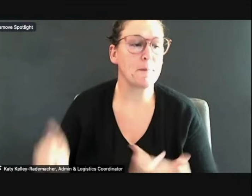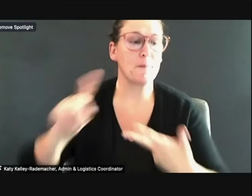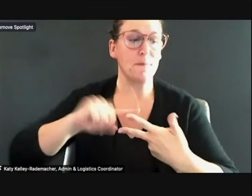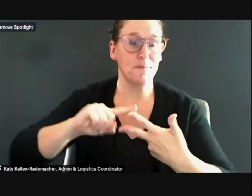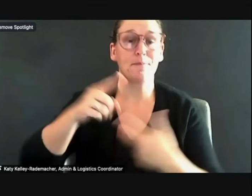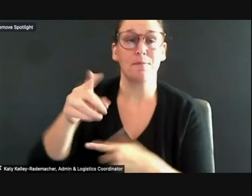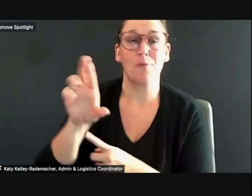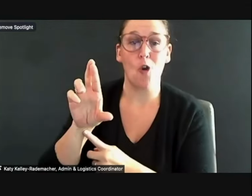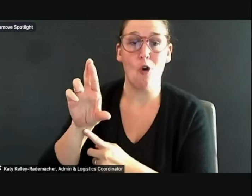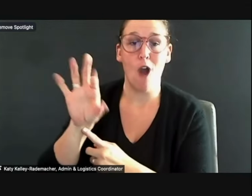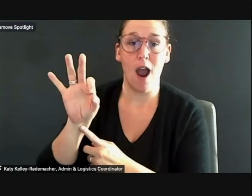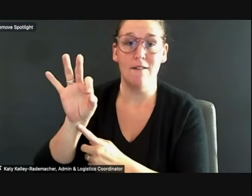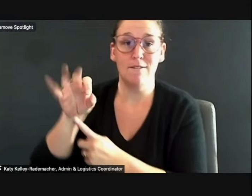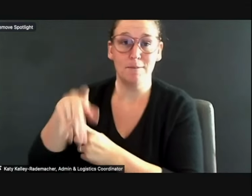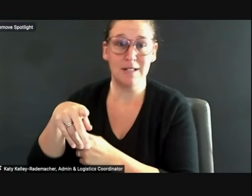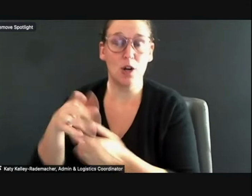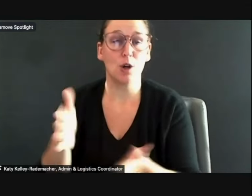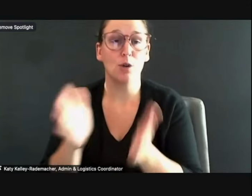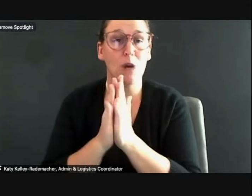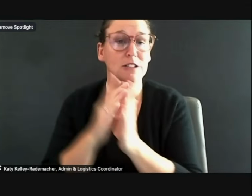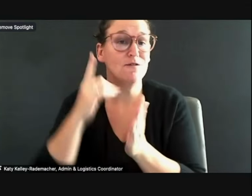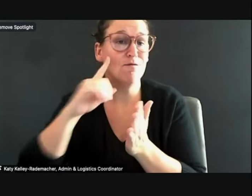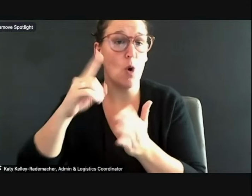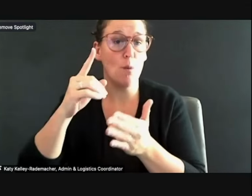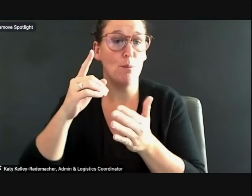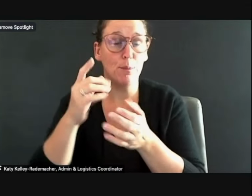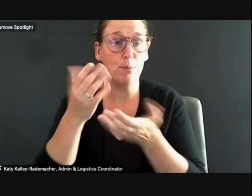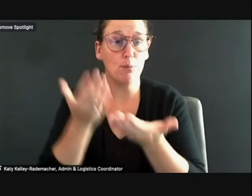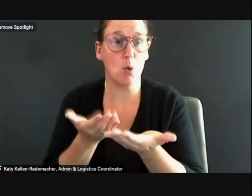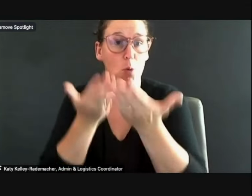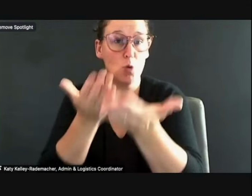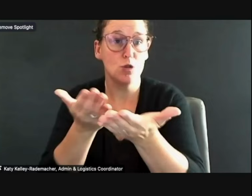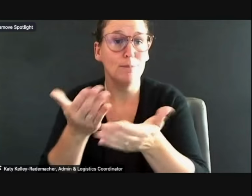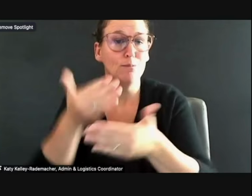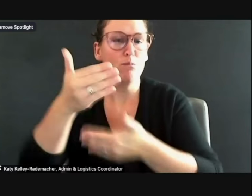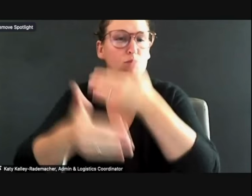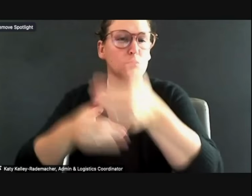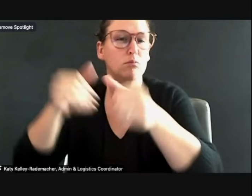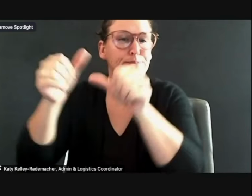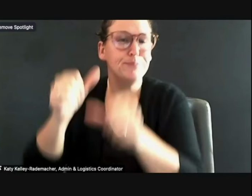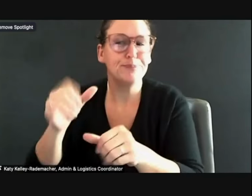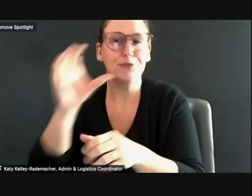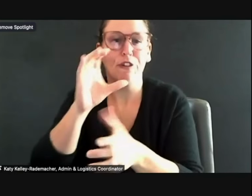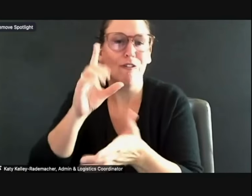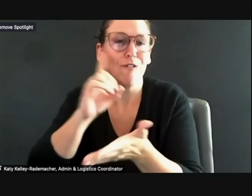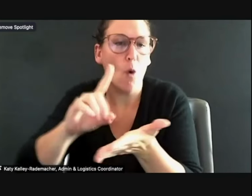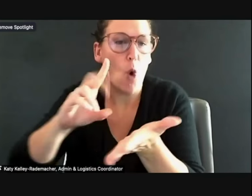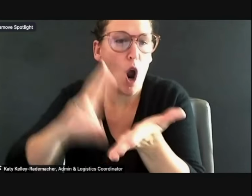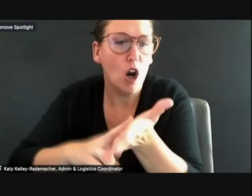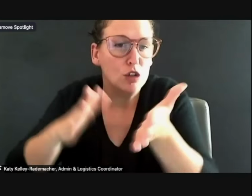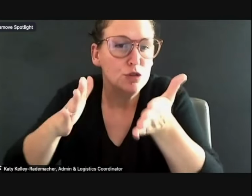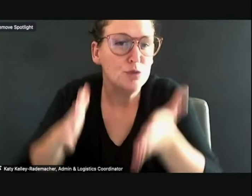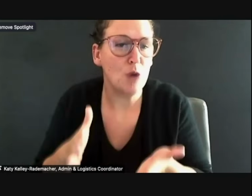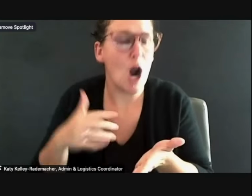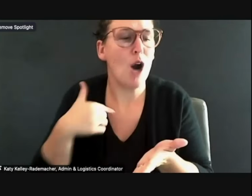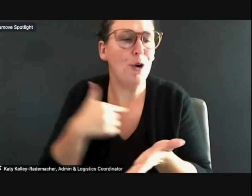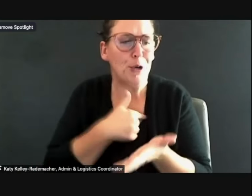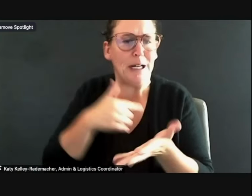We conducted an analysis of the Request for Proposal (RFP) process for contractors.